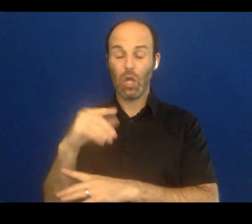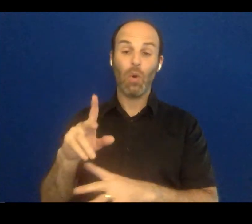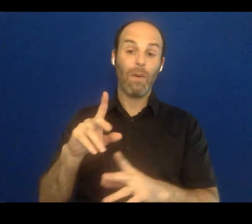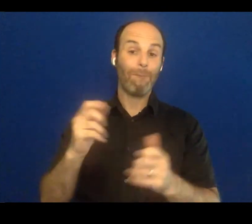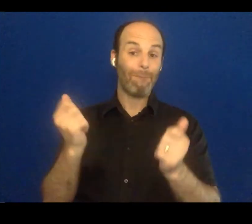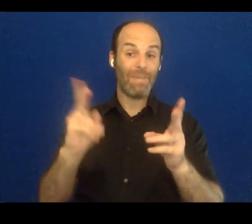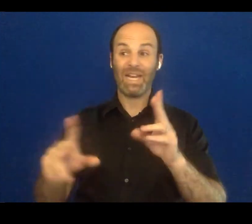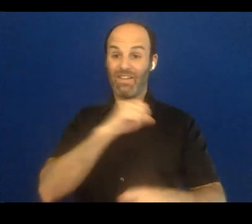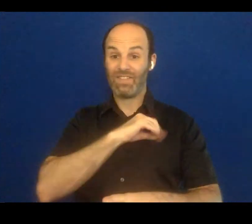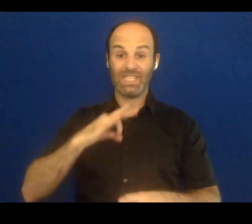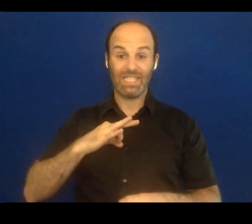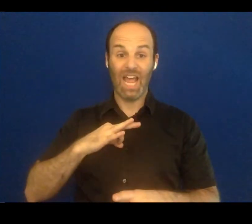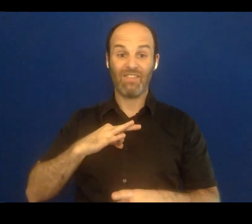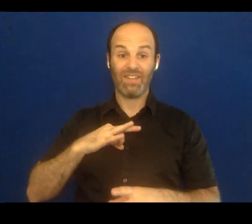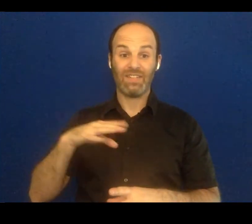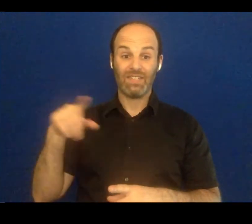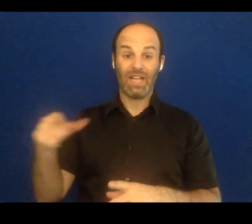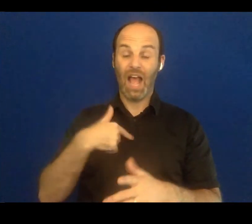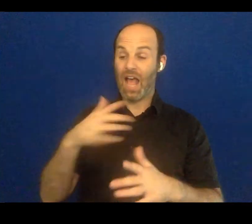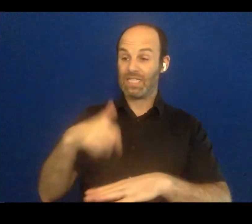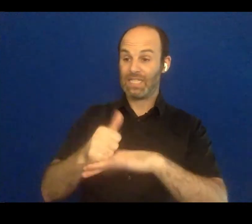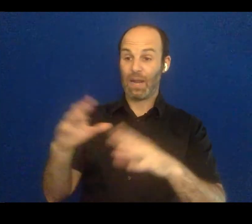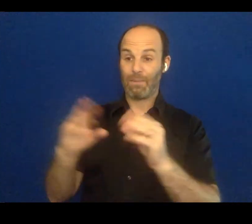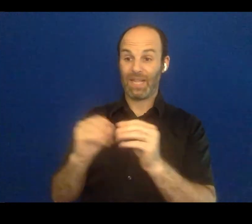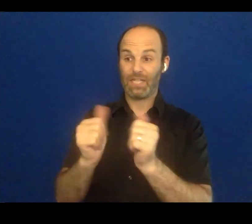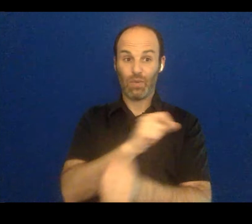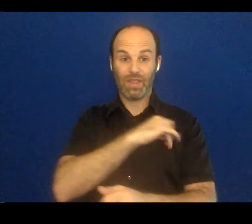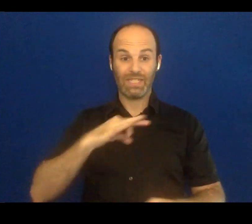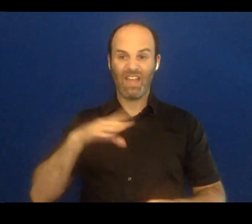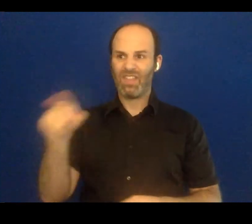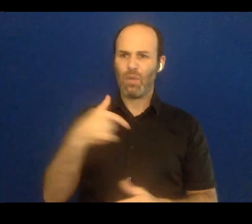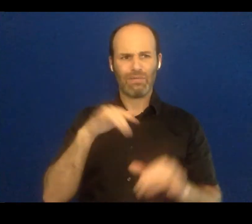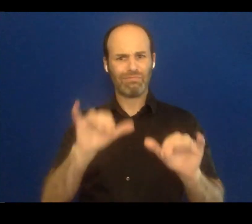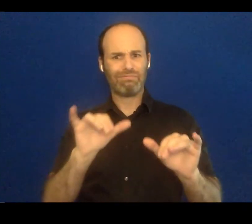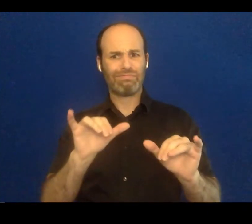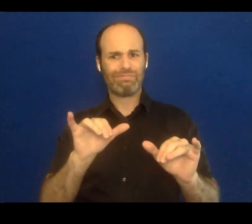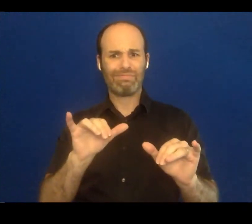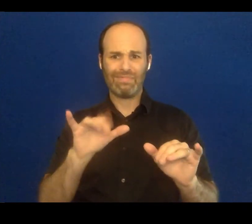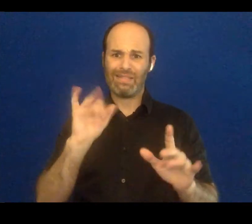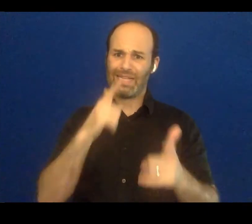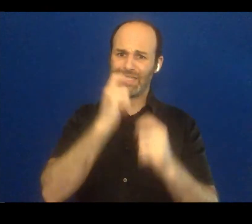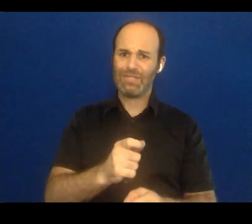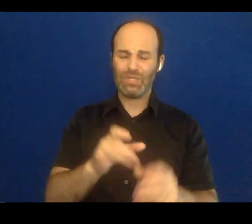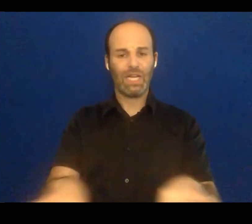FROM THE FACULTY I SET UP MEETINGS WITH, OH WOW IT IS